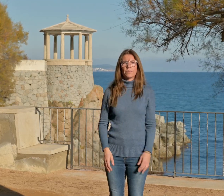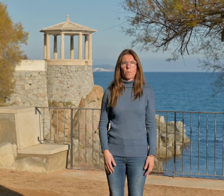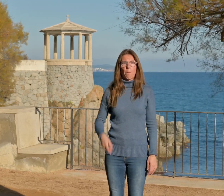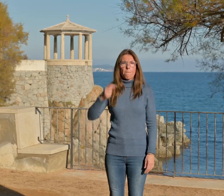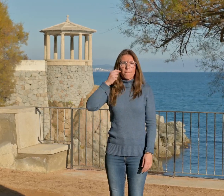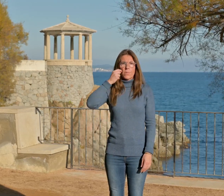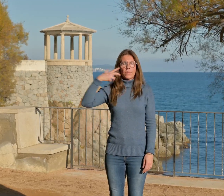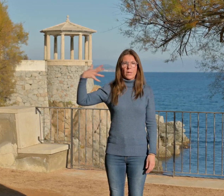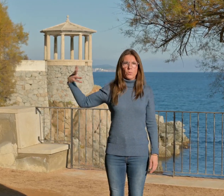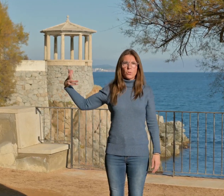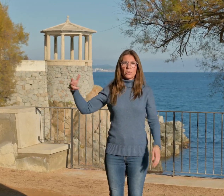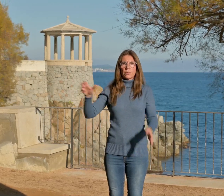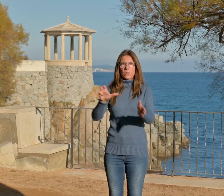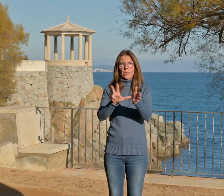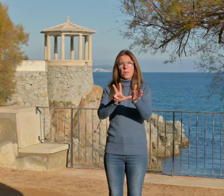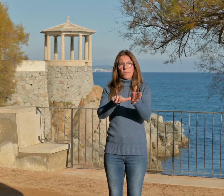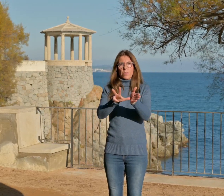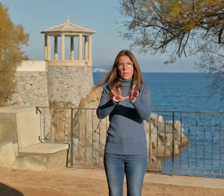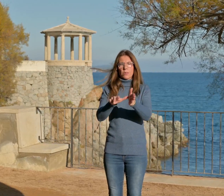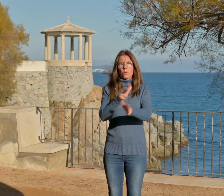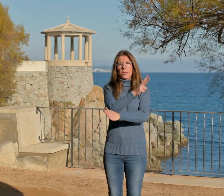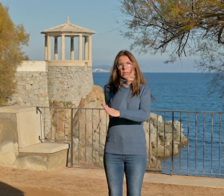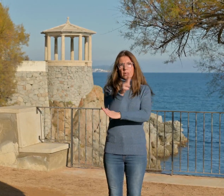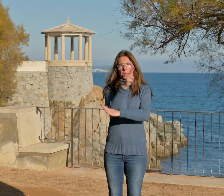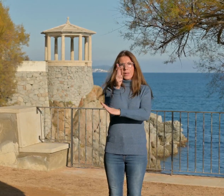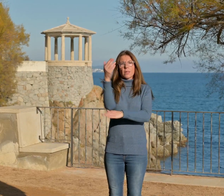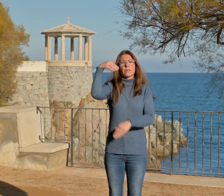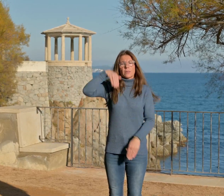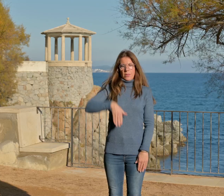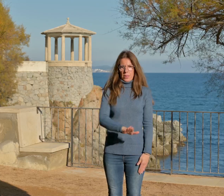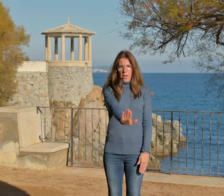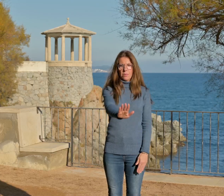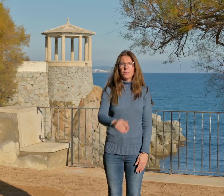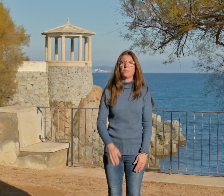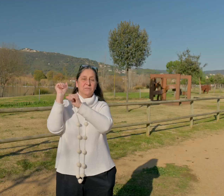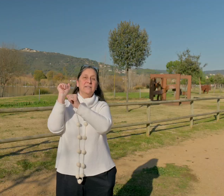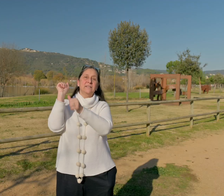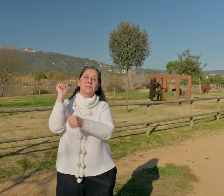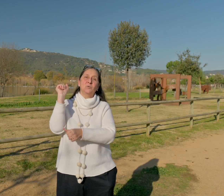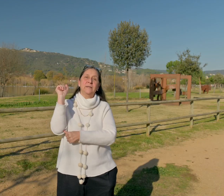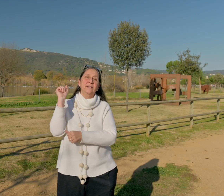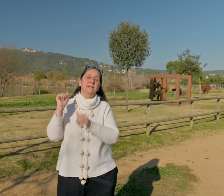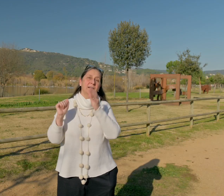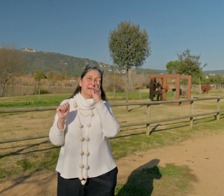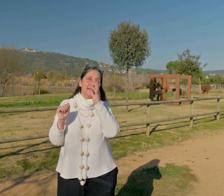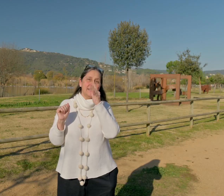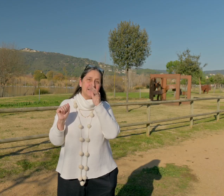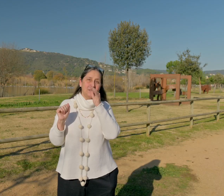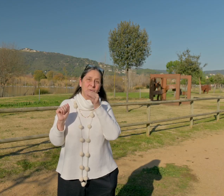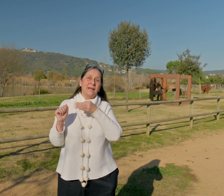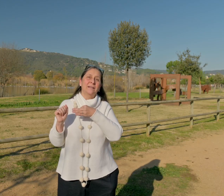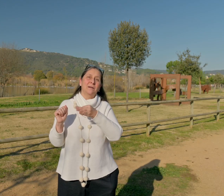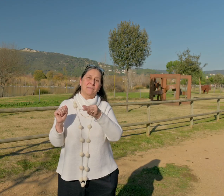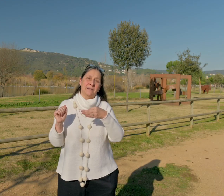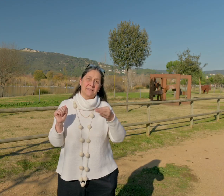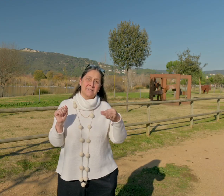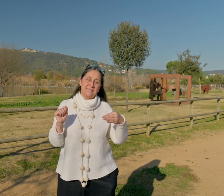famous for its glamorous cinematographic setting. Discover the natural richness of Parc dels Estanys